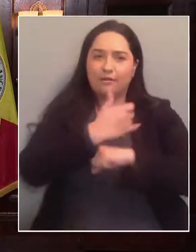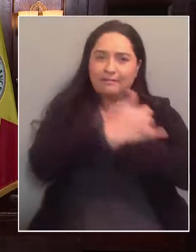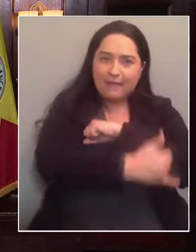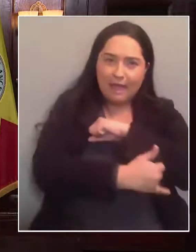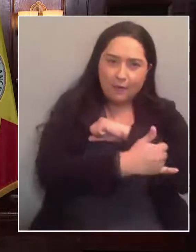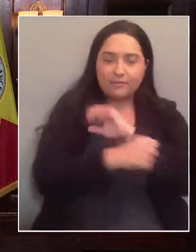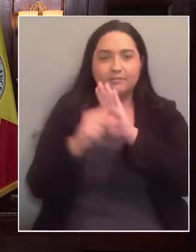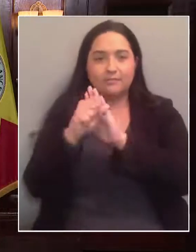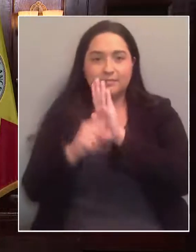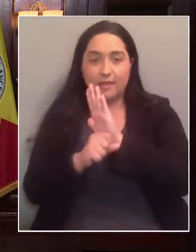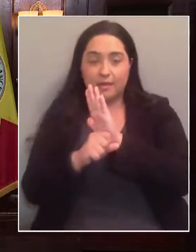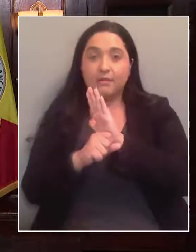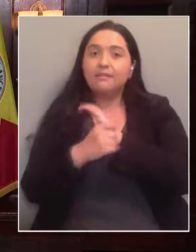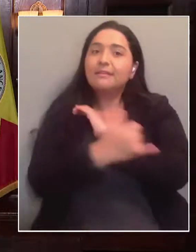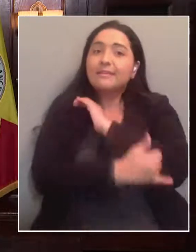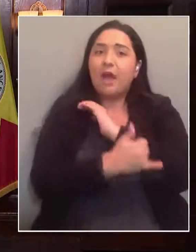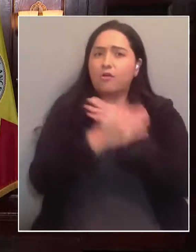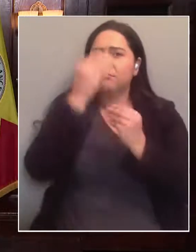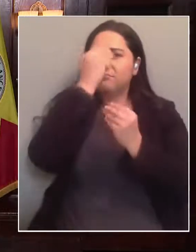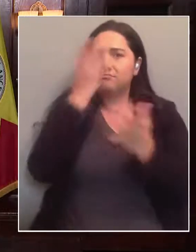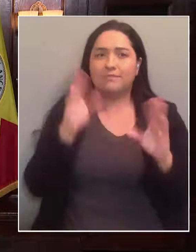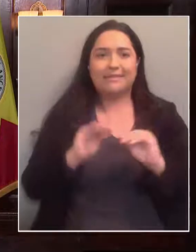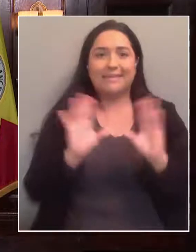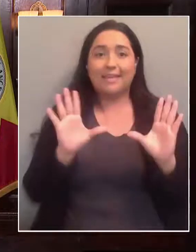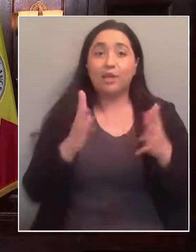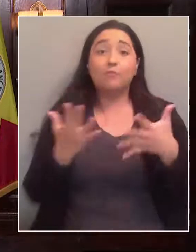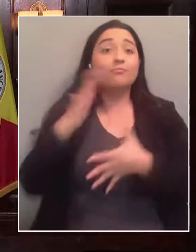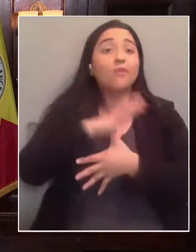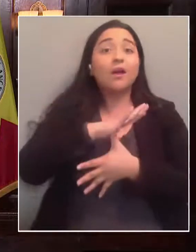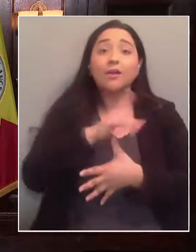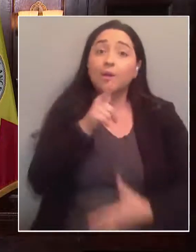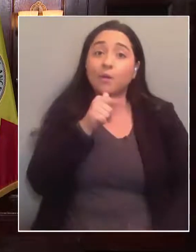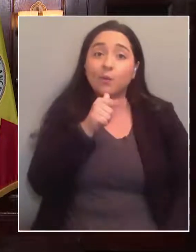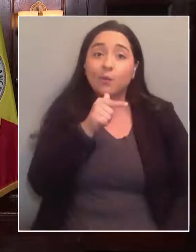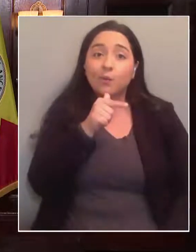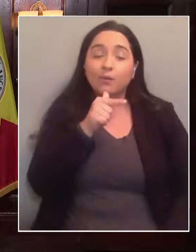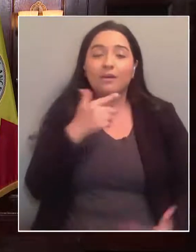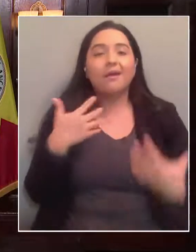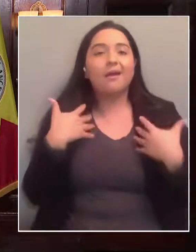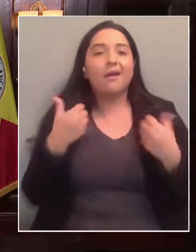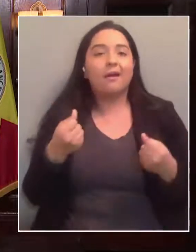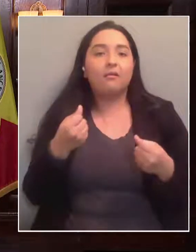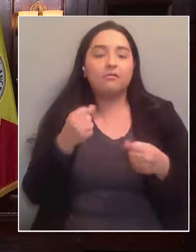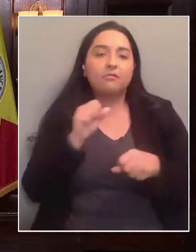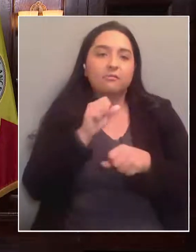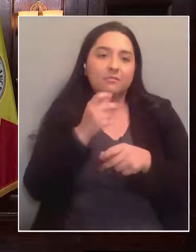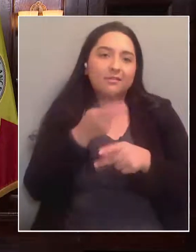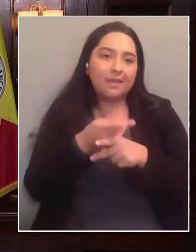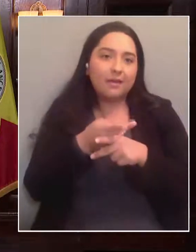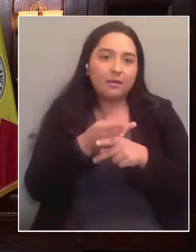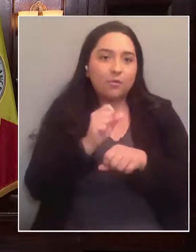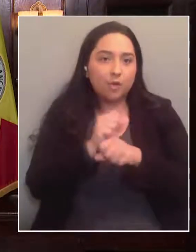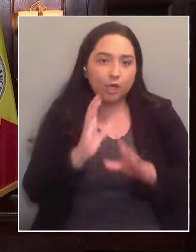THE COUNTY HAS BEEN CLEAR WHAT OUR TOP PRIORITY IS. IF THEY'RE NOT THERE OR THEY'RE